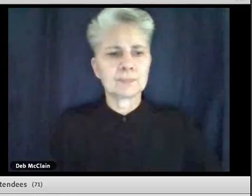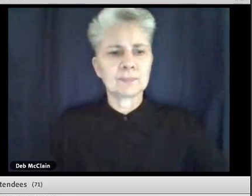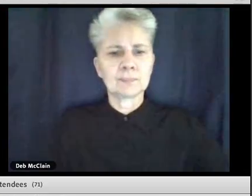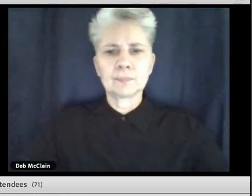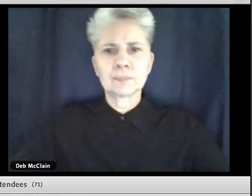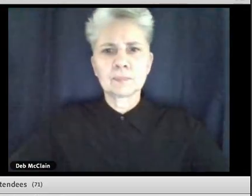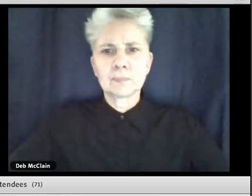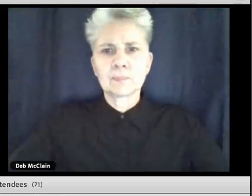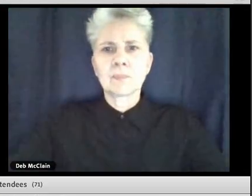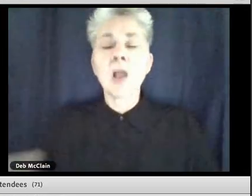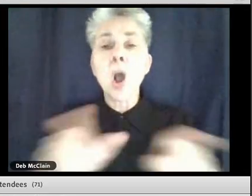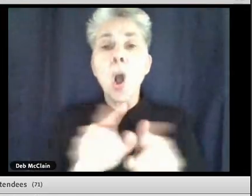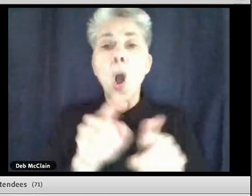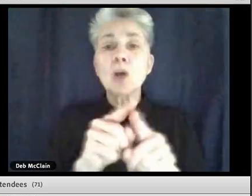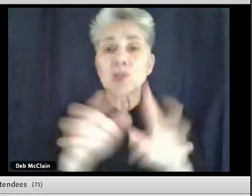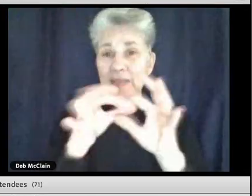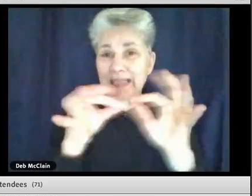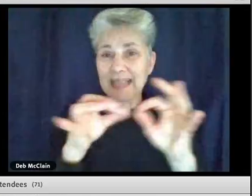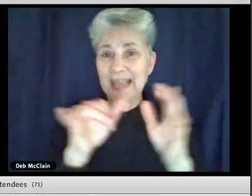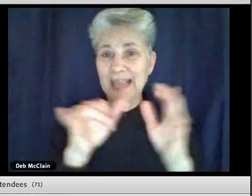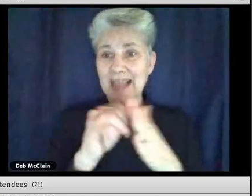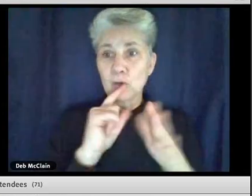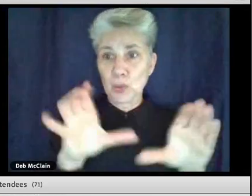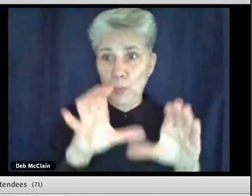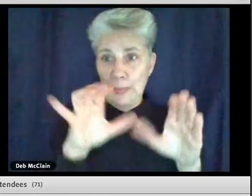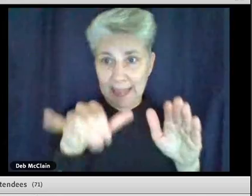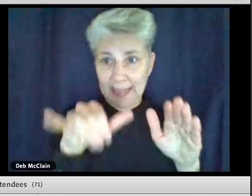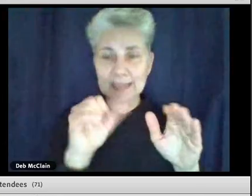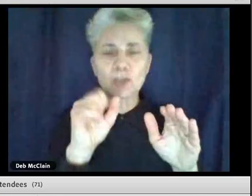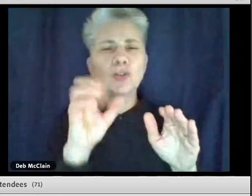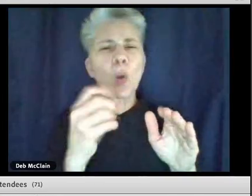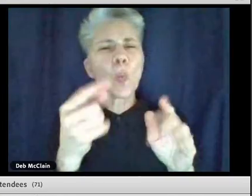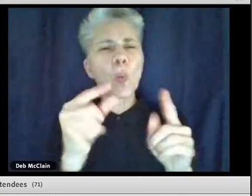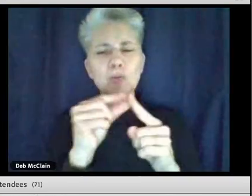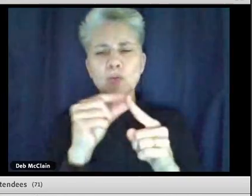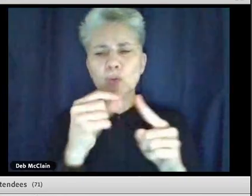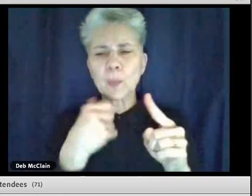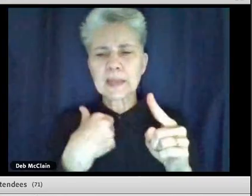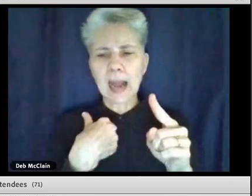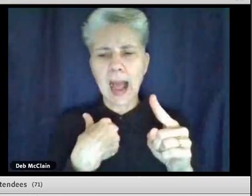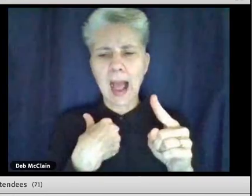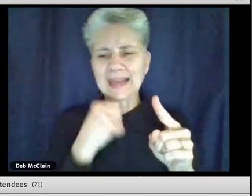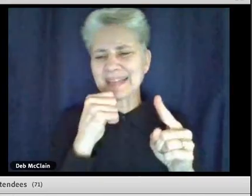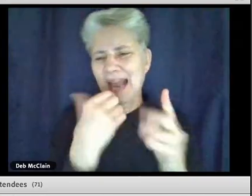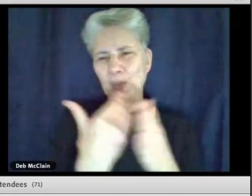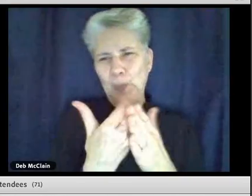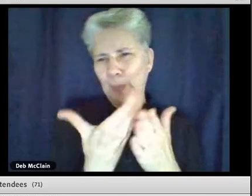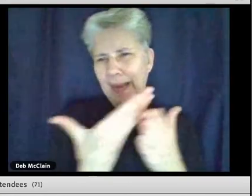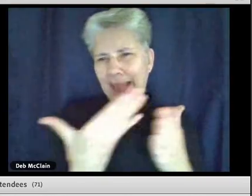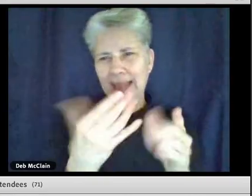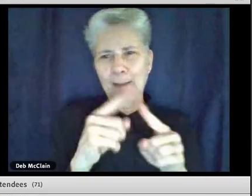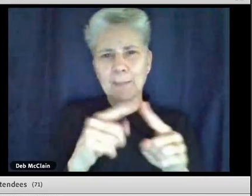And it also lists states that are doing this. So one of the terms that I -- It's not new or anything, but I just didn't find it